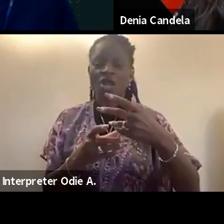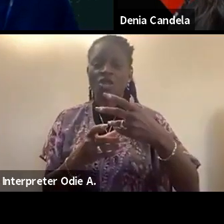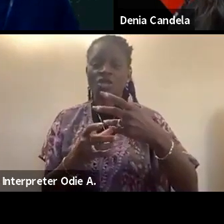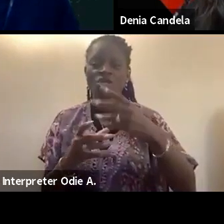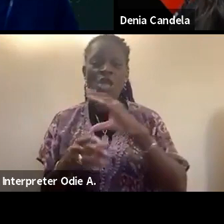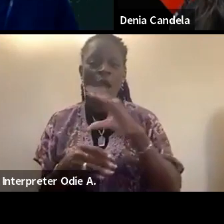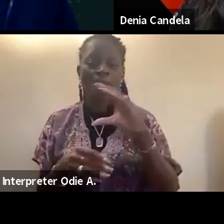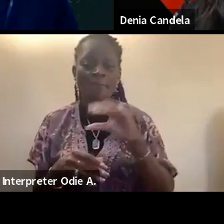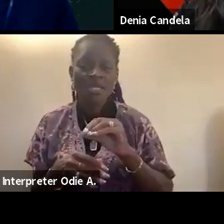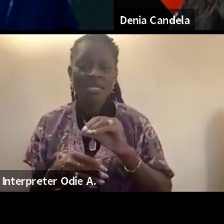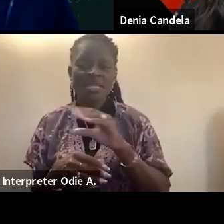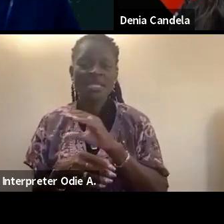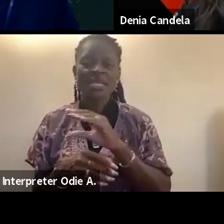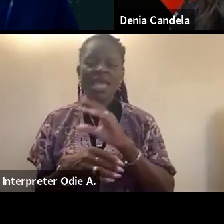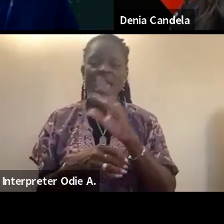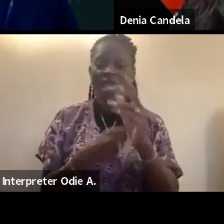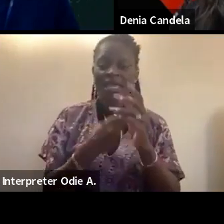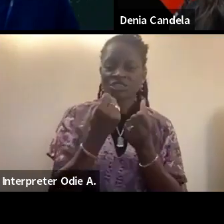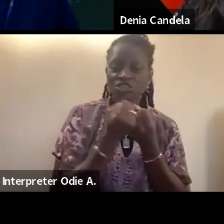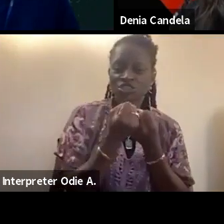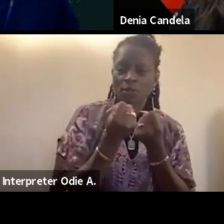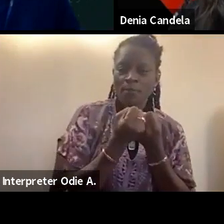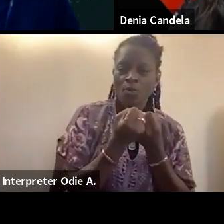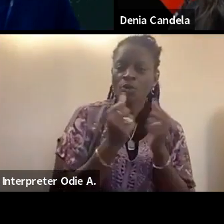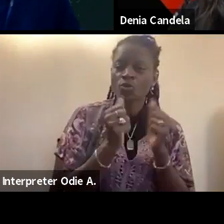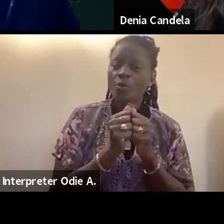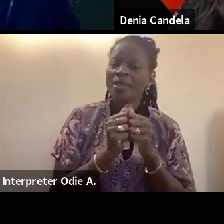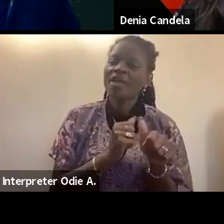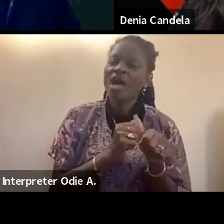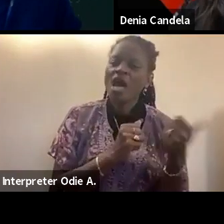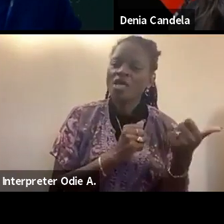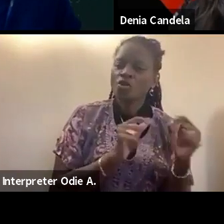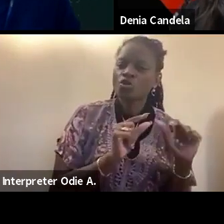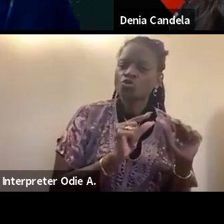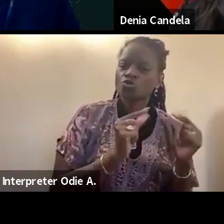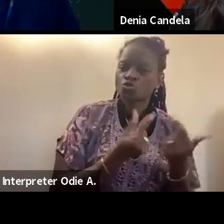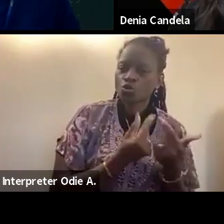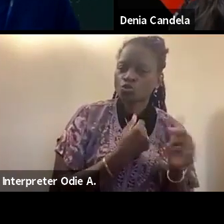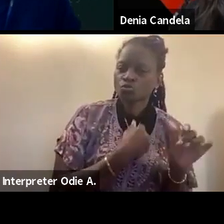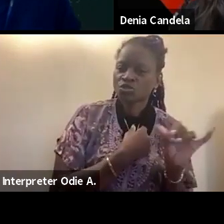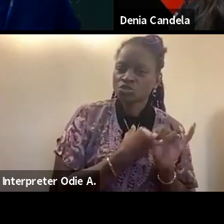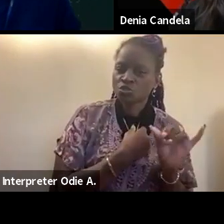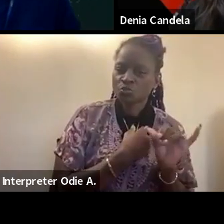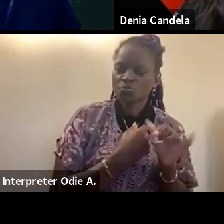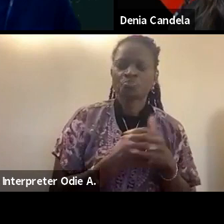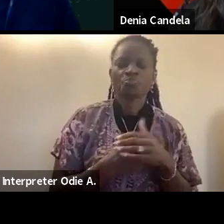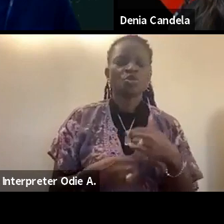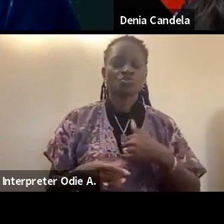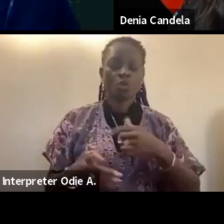support working alongside other collaboratives. So I'll start off with